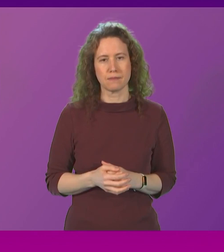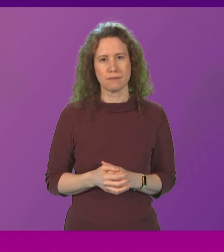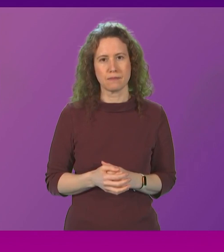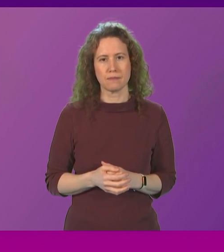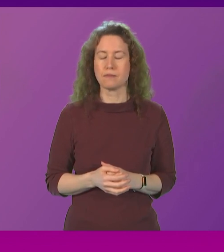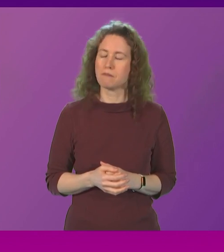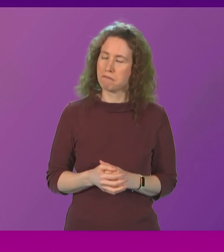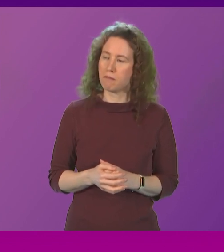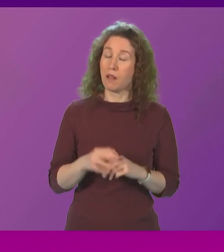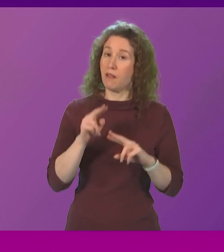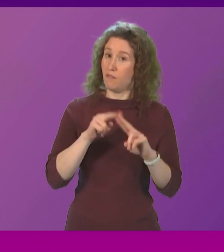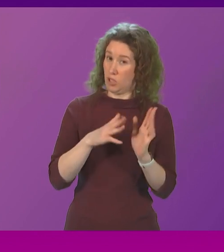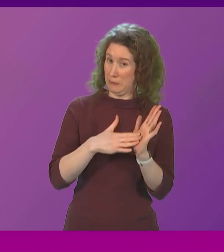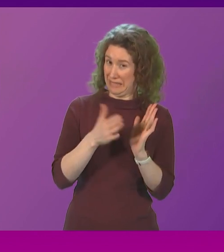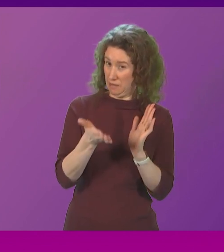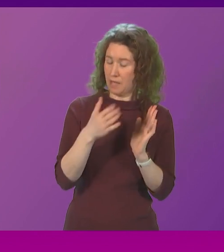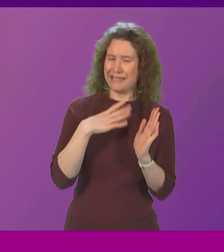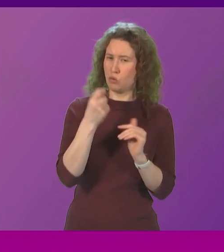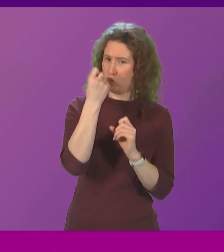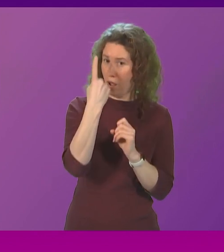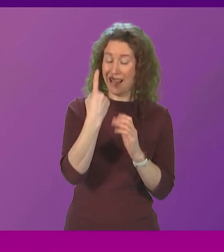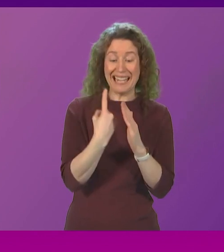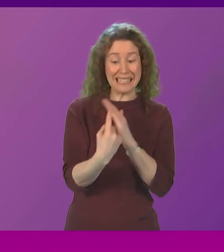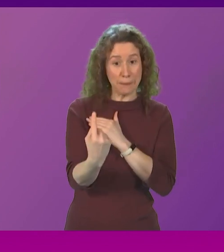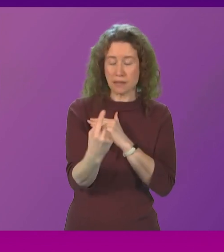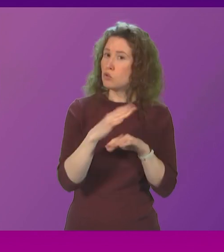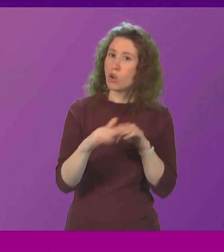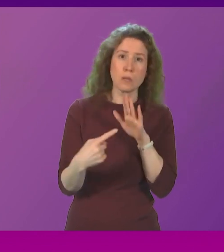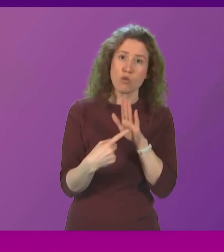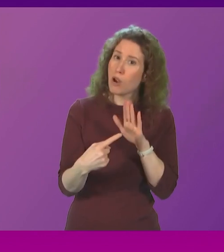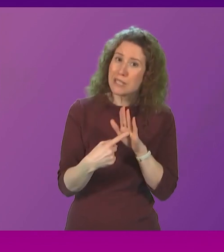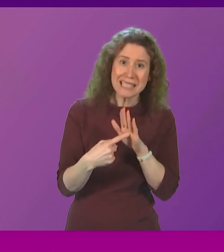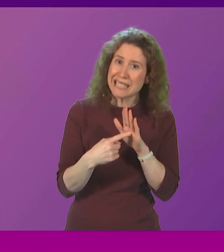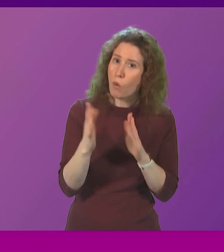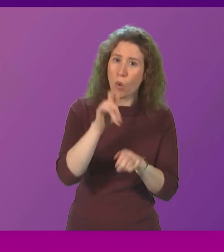The First Minister has to realise that independence is not a priority for people across Scotland